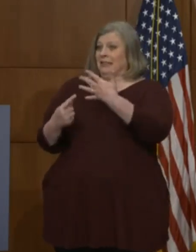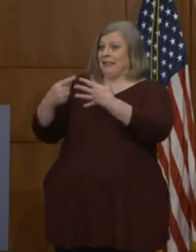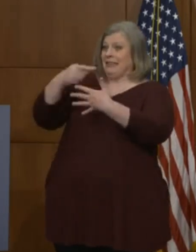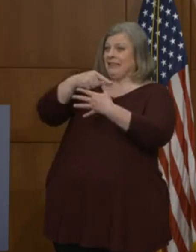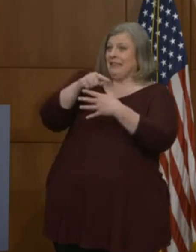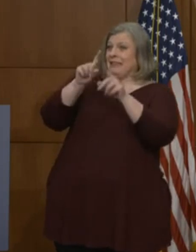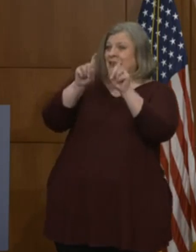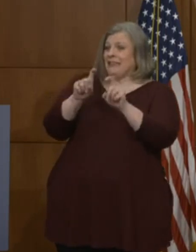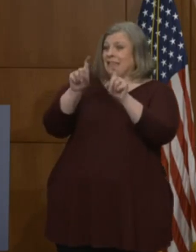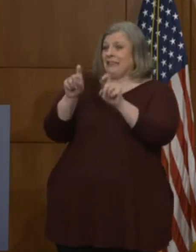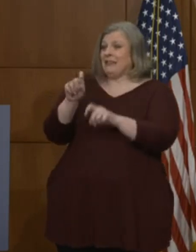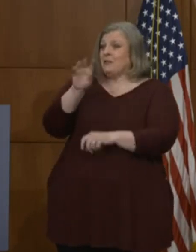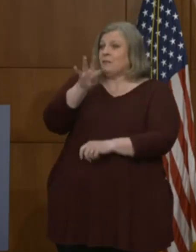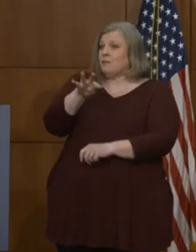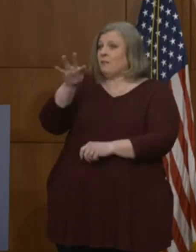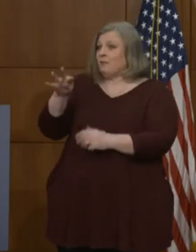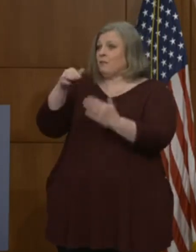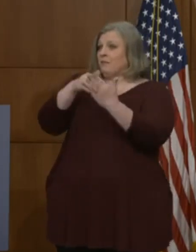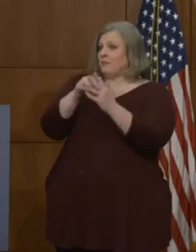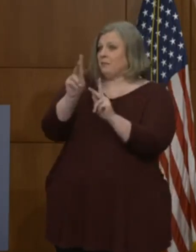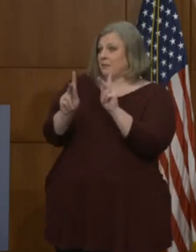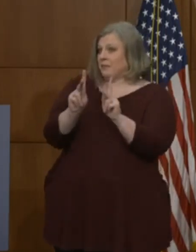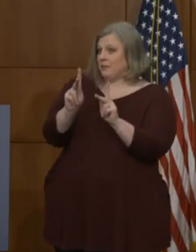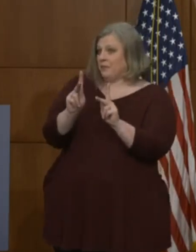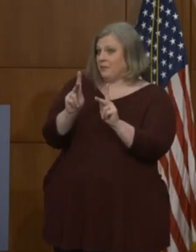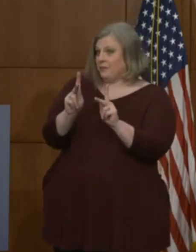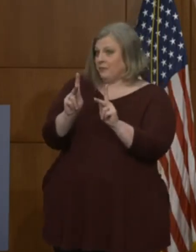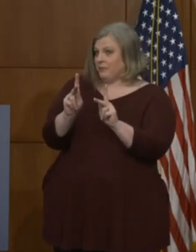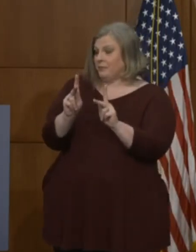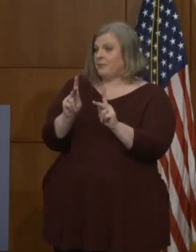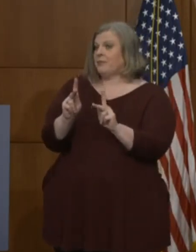THAT LOOKING AT THE CRITERIA WE HAVE- TESTED BUT FORTY FOUR HAVE- TESTED BUT FORTY FOUR THOUSAND VIRGINIANS BUT THE